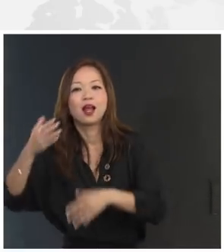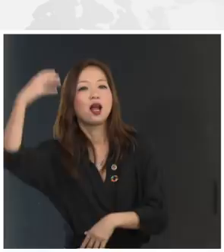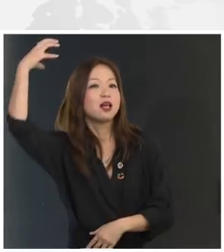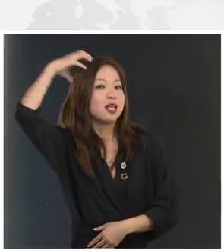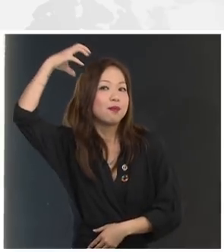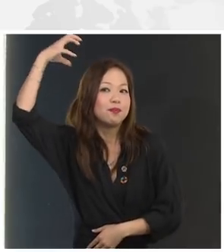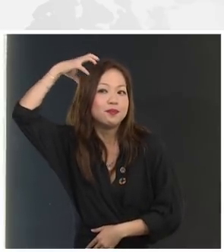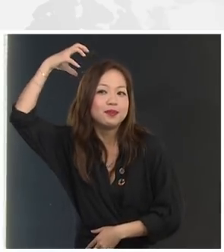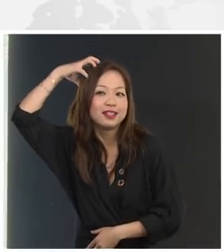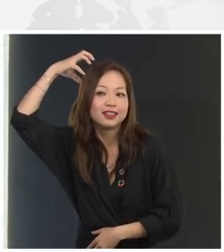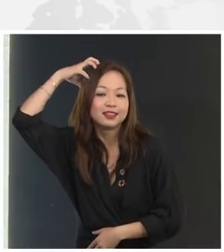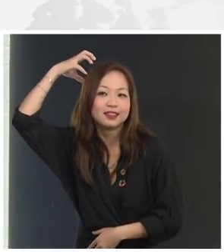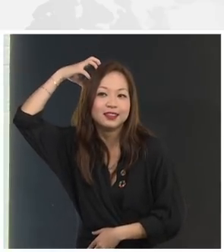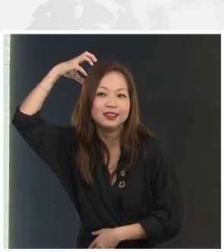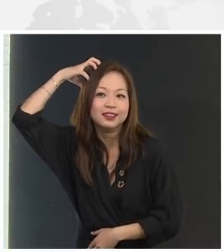First we have Bangladesh,